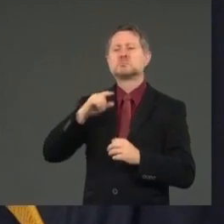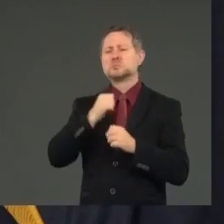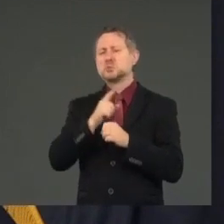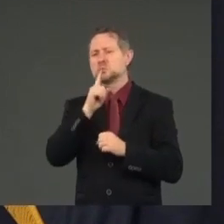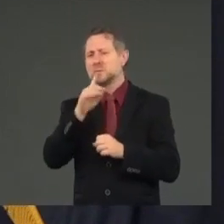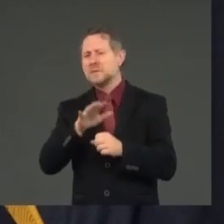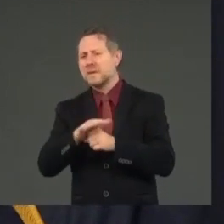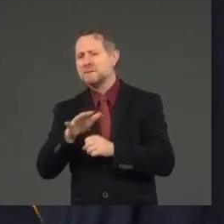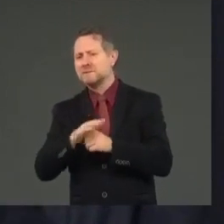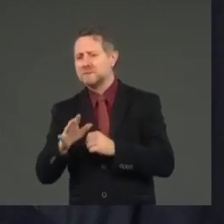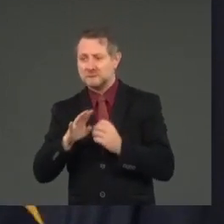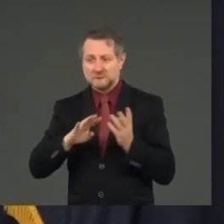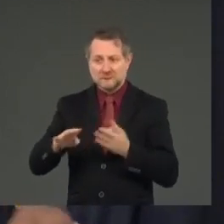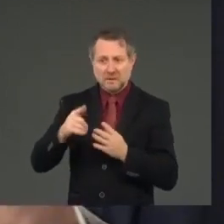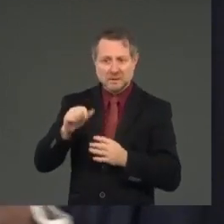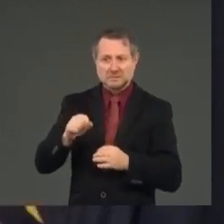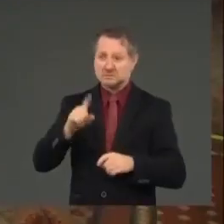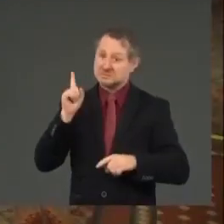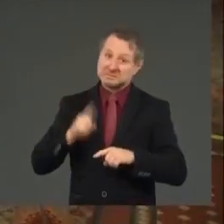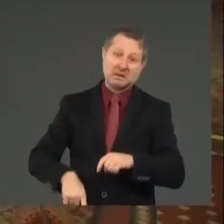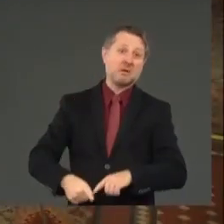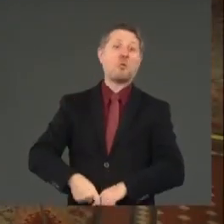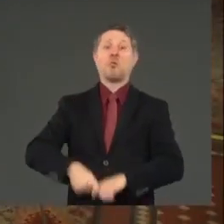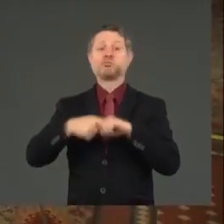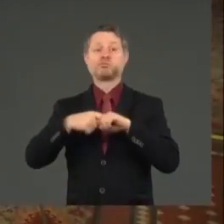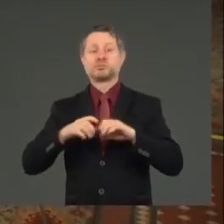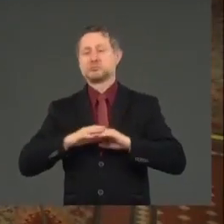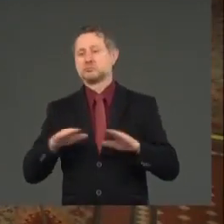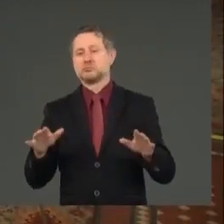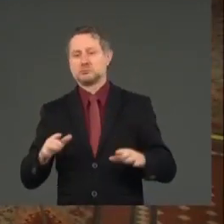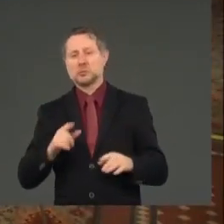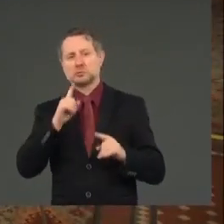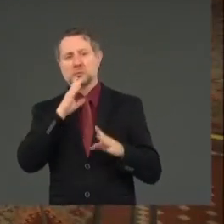WE'LL WORK WITH THEM ON IT. AND WE'LL MAKE SURE THAT THERE'S